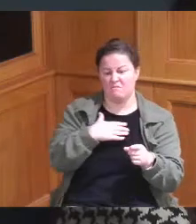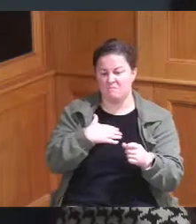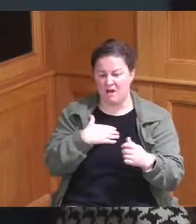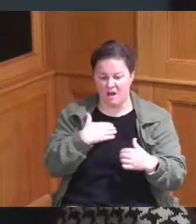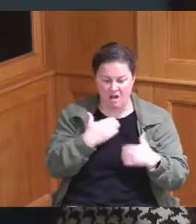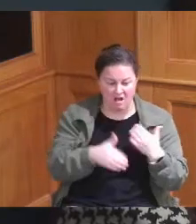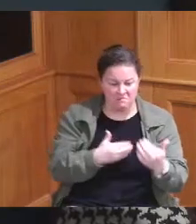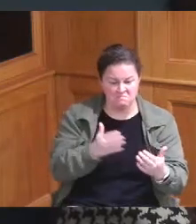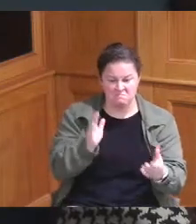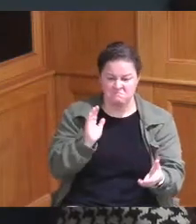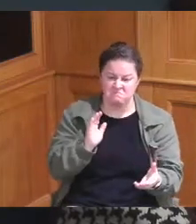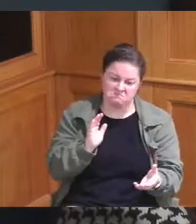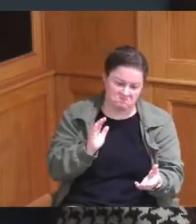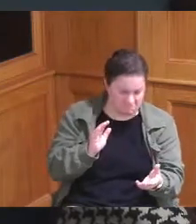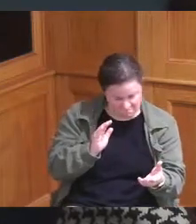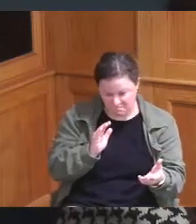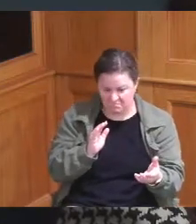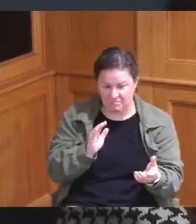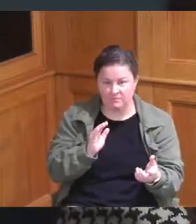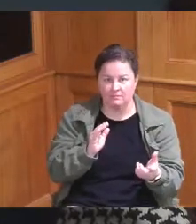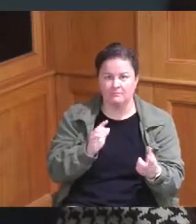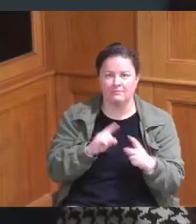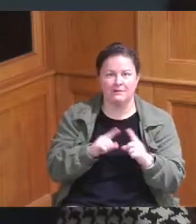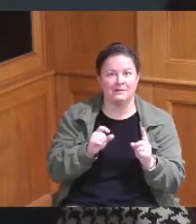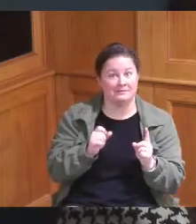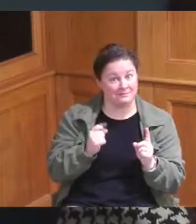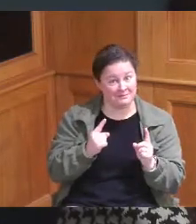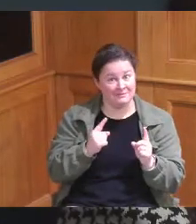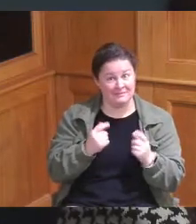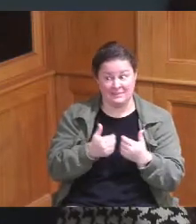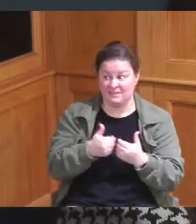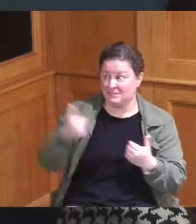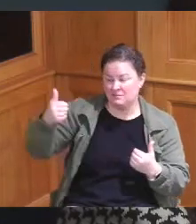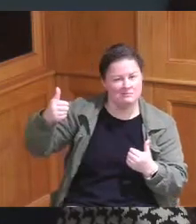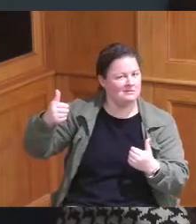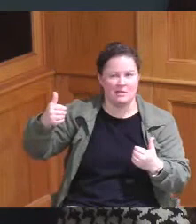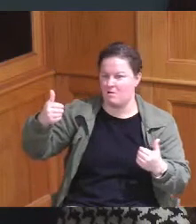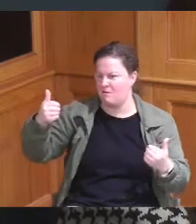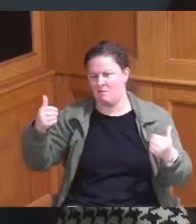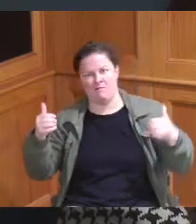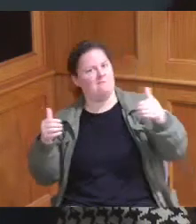have to be different they're great as you were saying and they can do those things that other